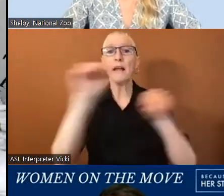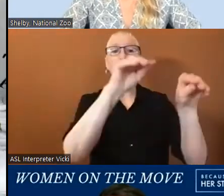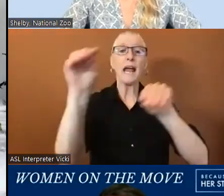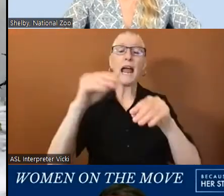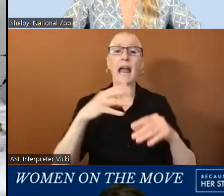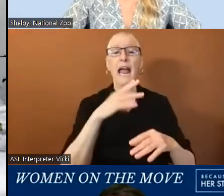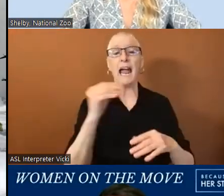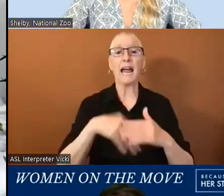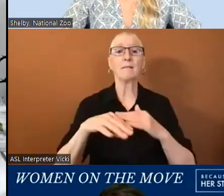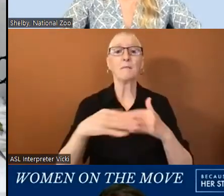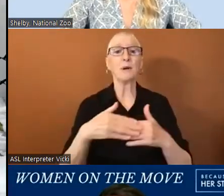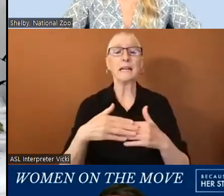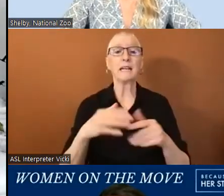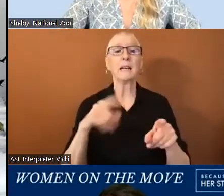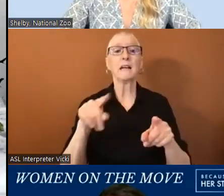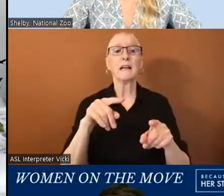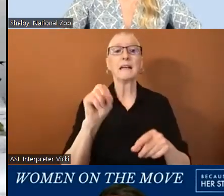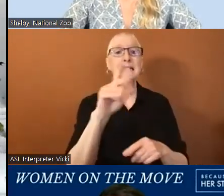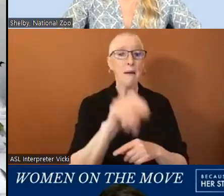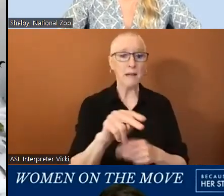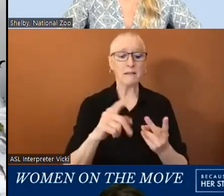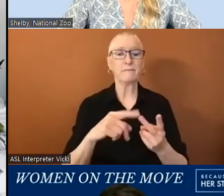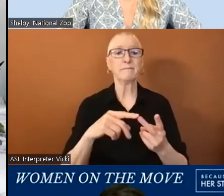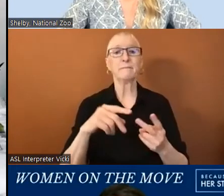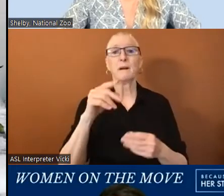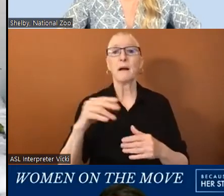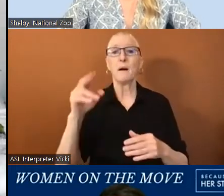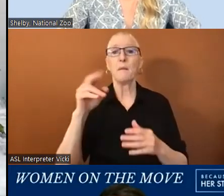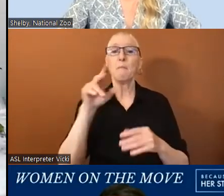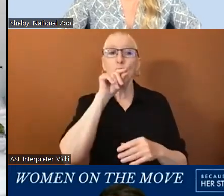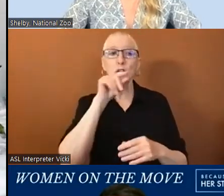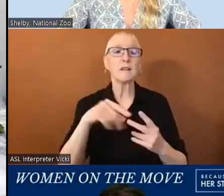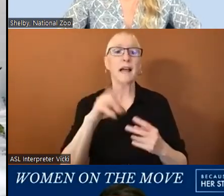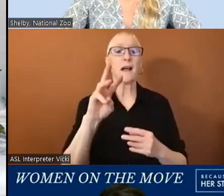You were right with salmon, migratory birds, and whales are all examples of animals that